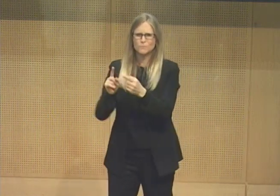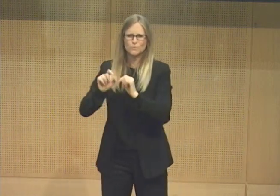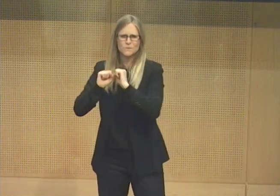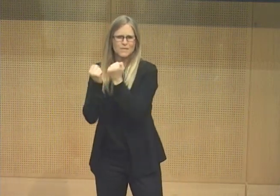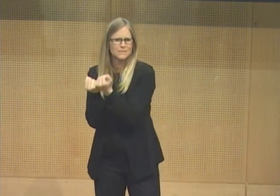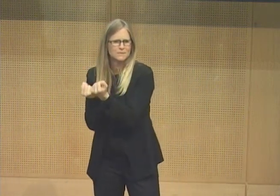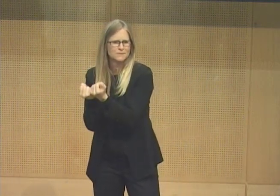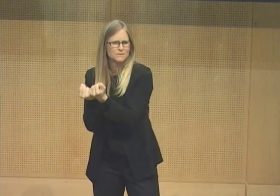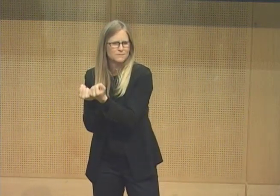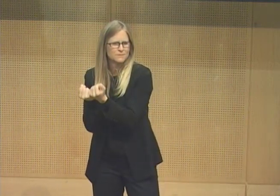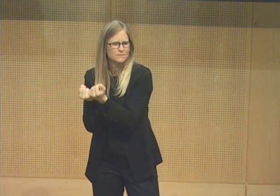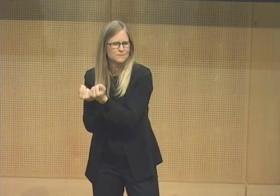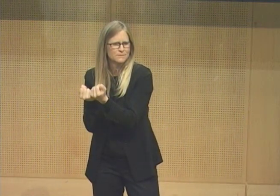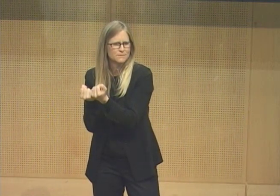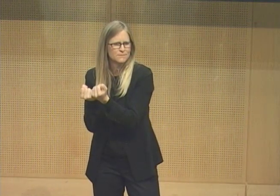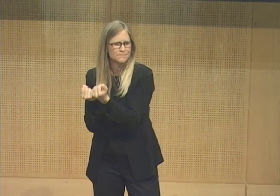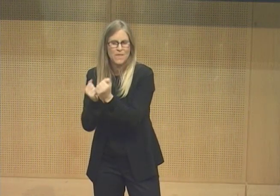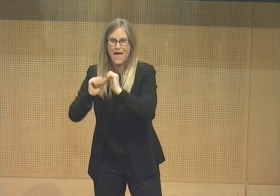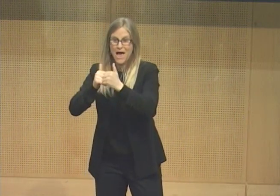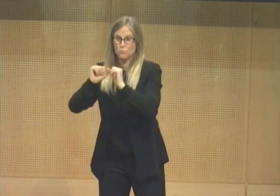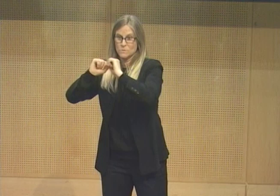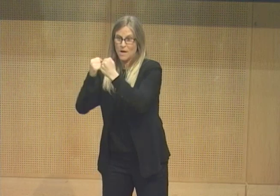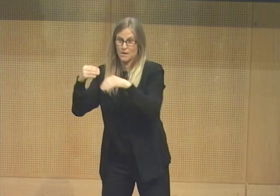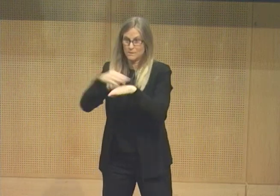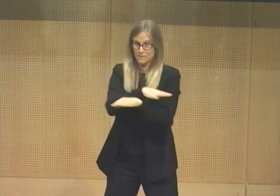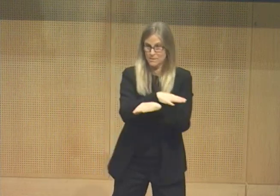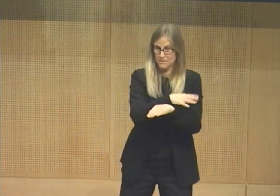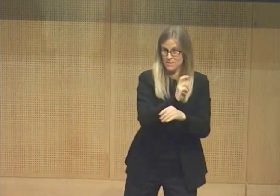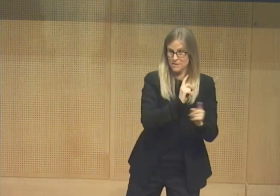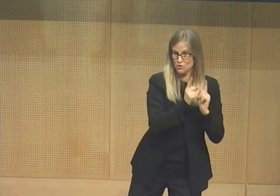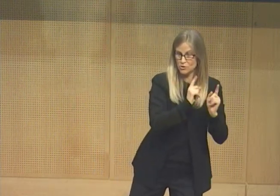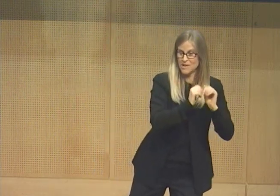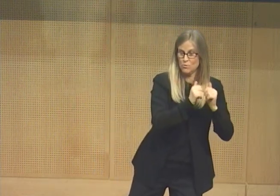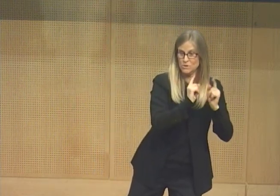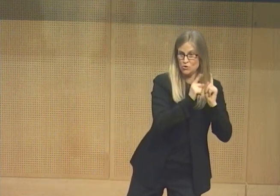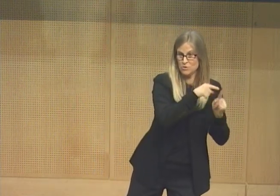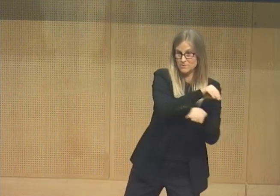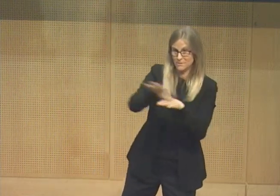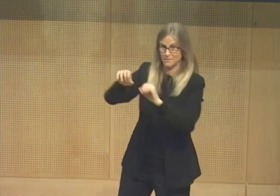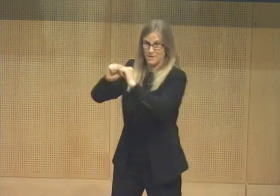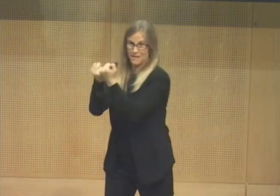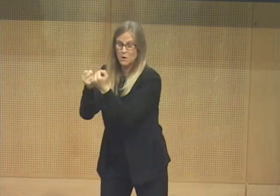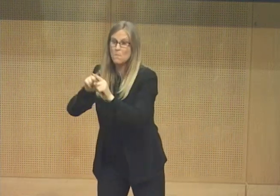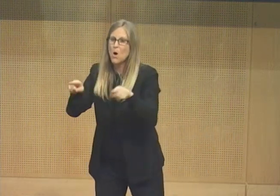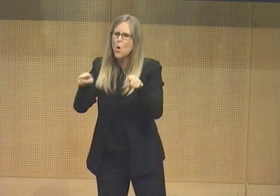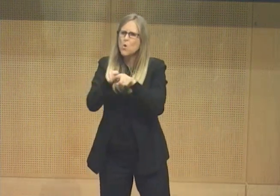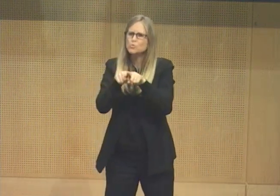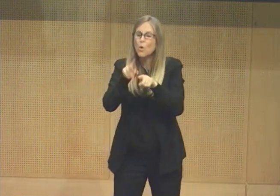communication within the society. How does society influence our discussions